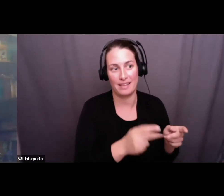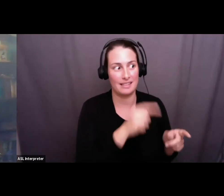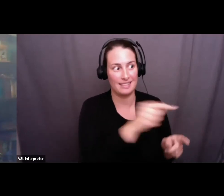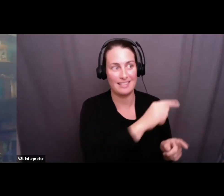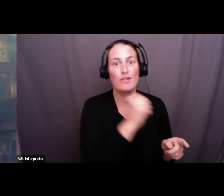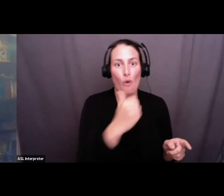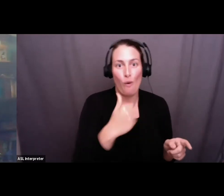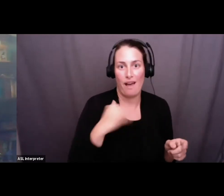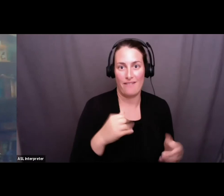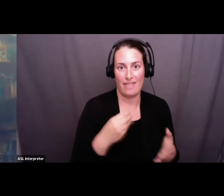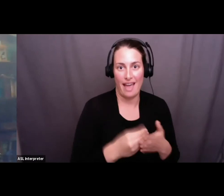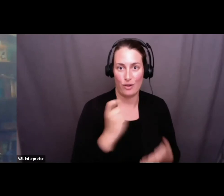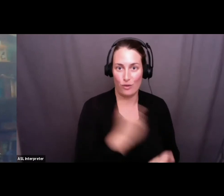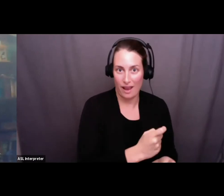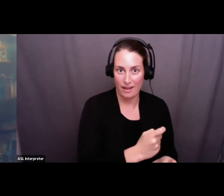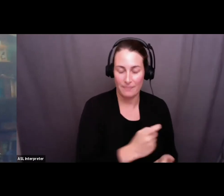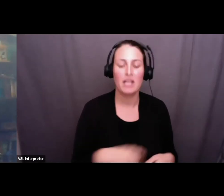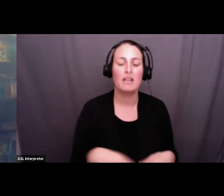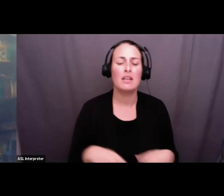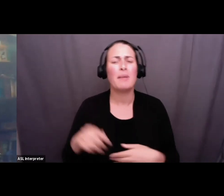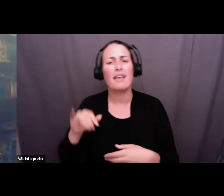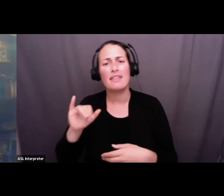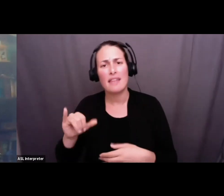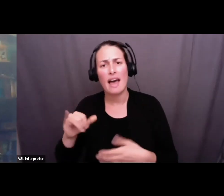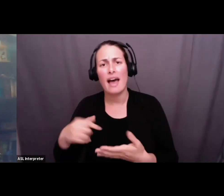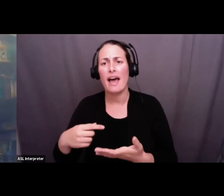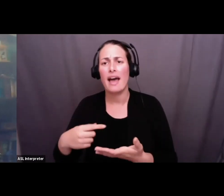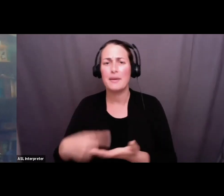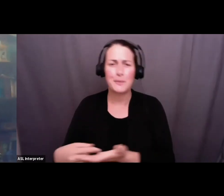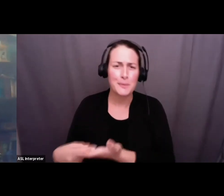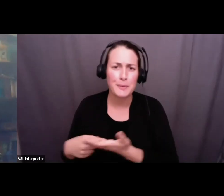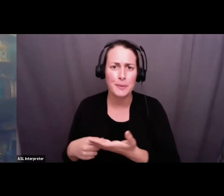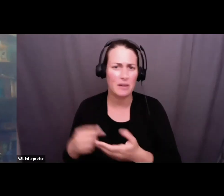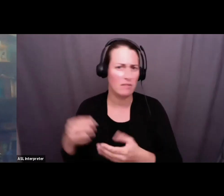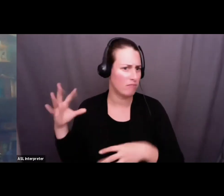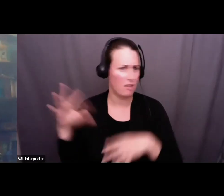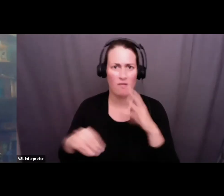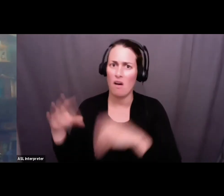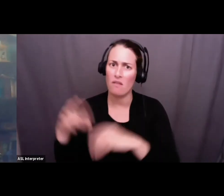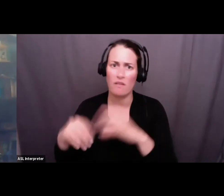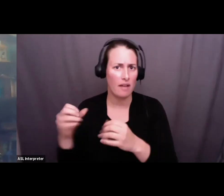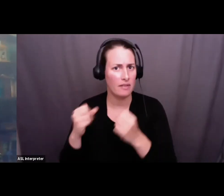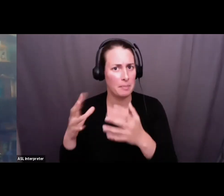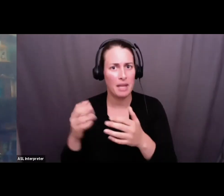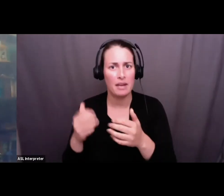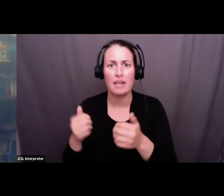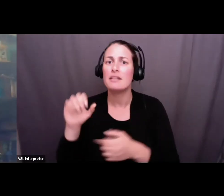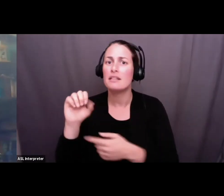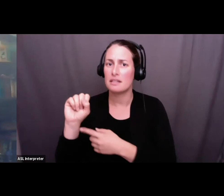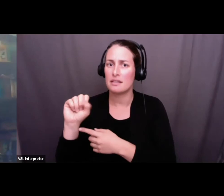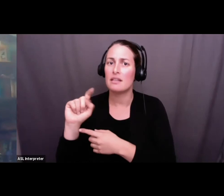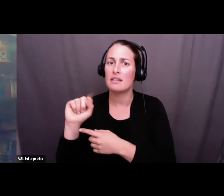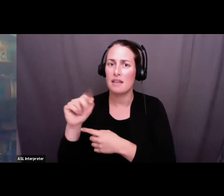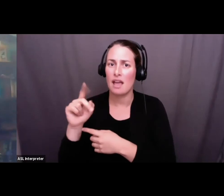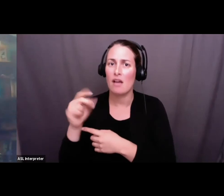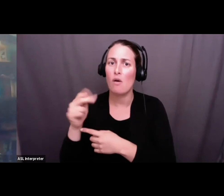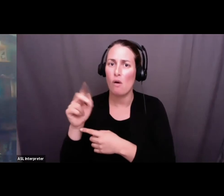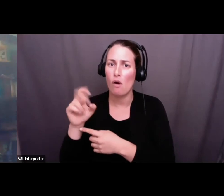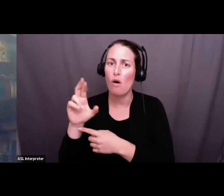which was pretty robust, and really many stakeholders weighed in, the Council of Councils did provide